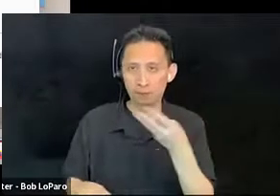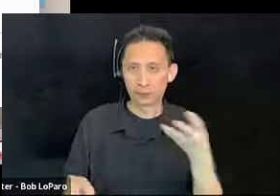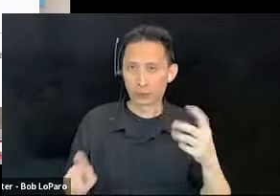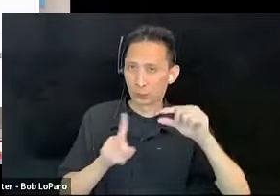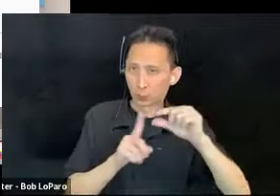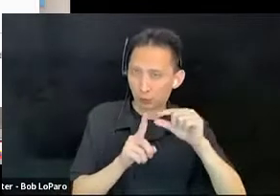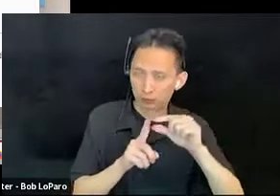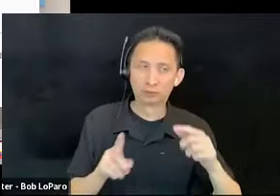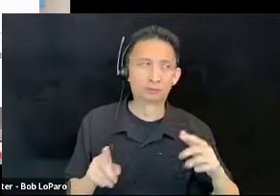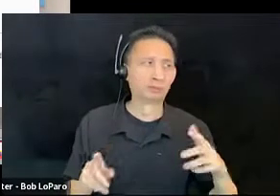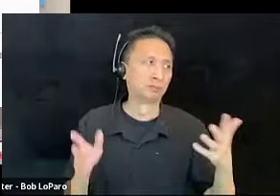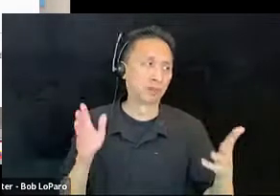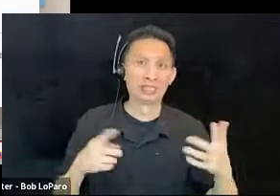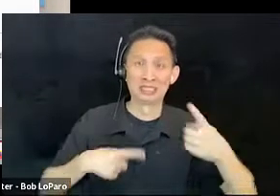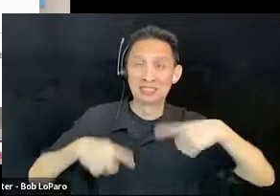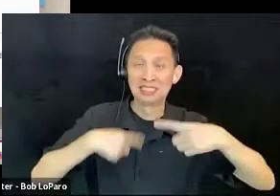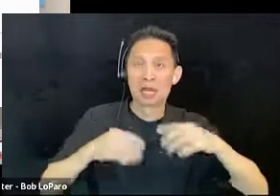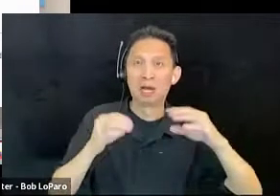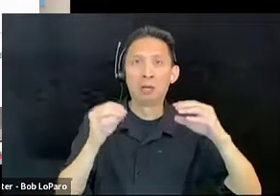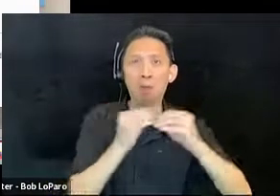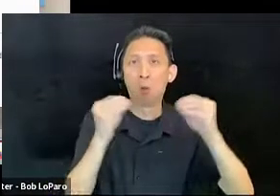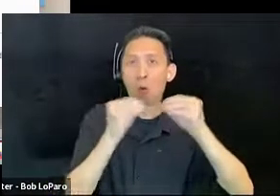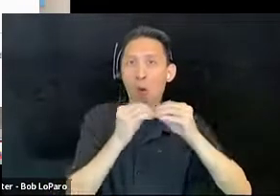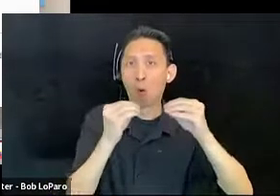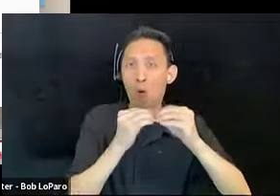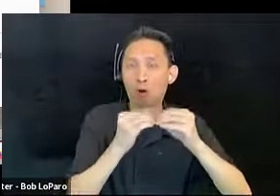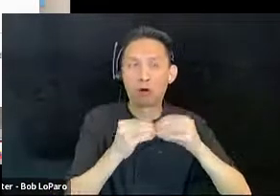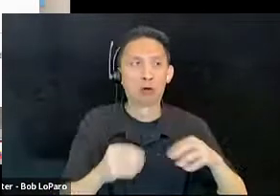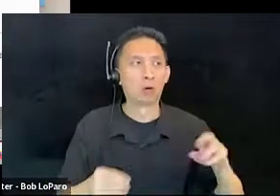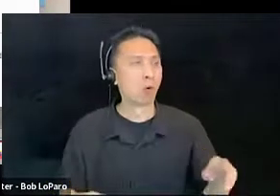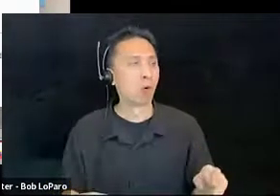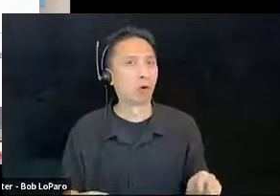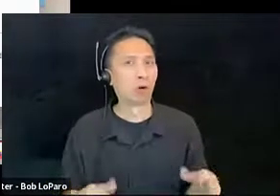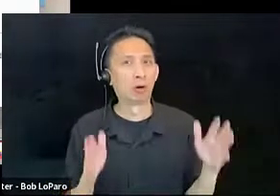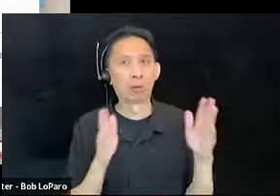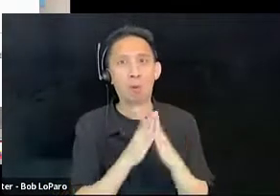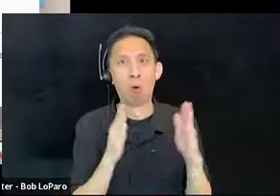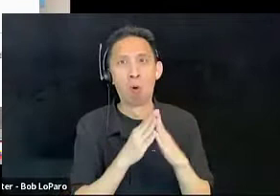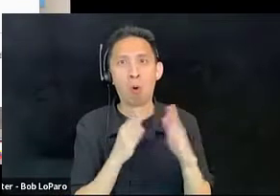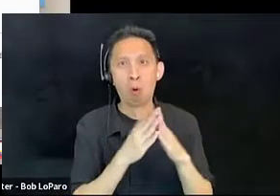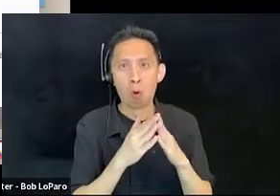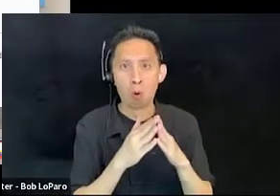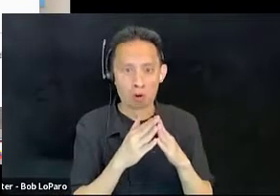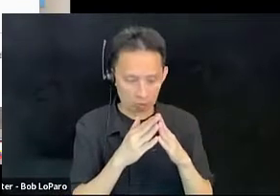or starting to identify like a photo, then I might look over on the right column as well